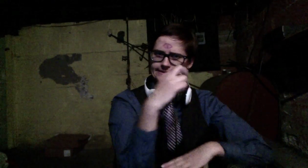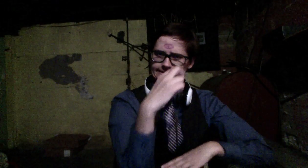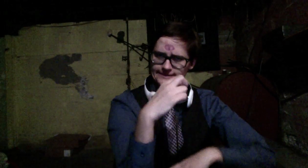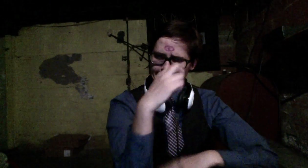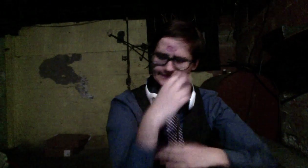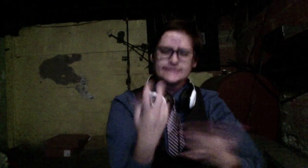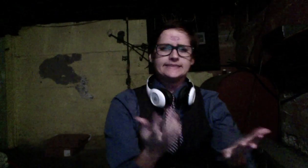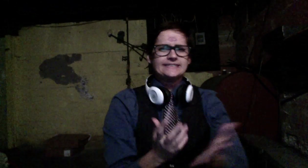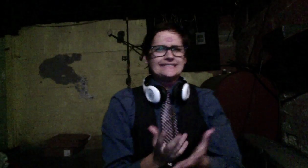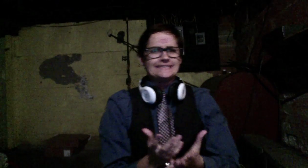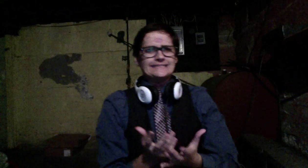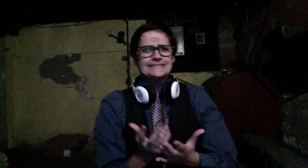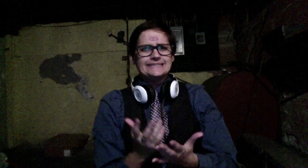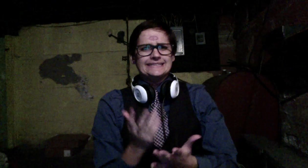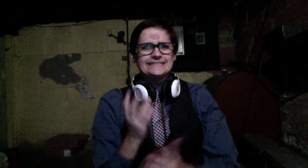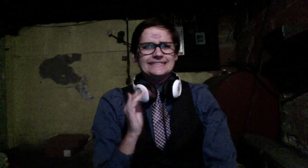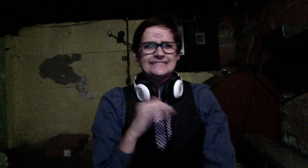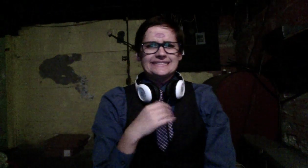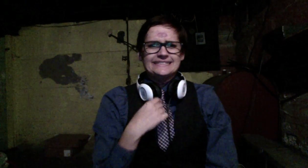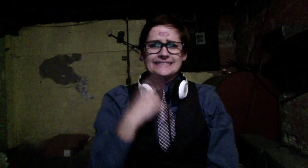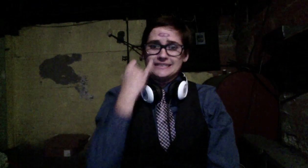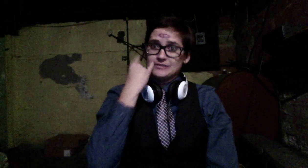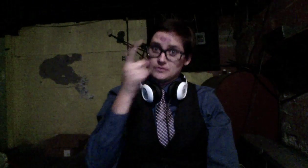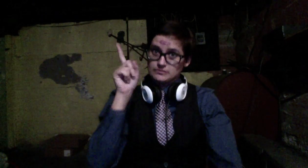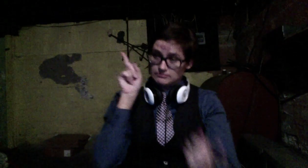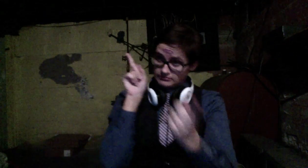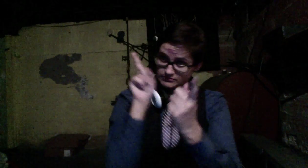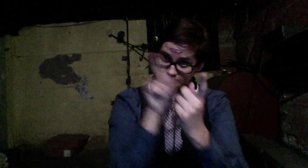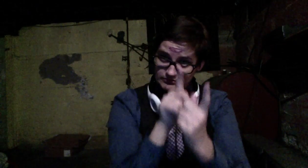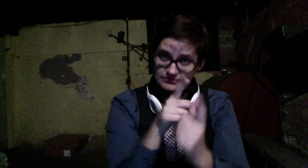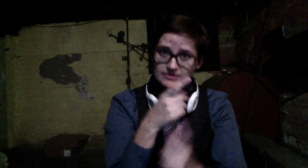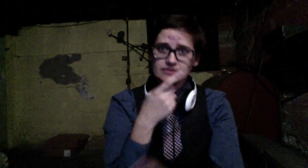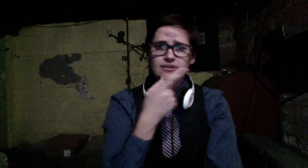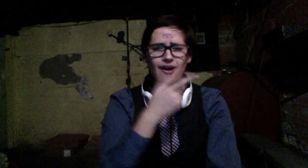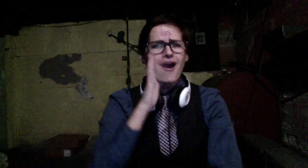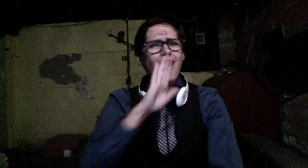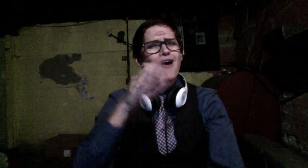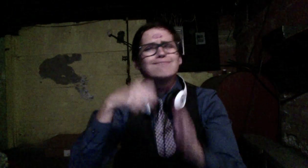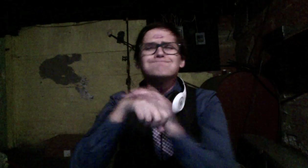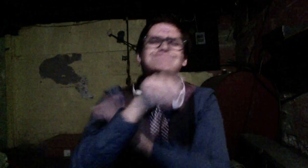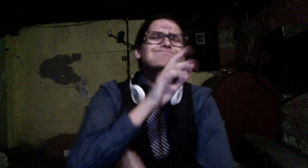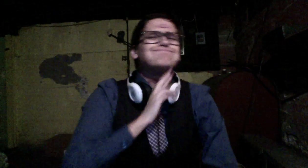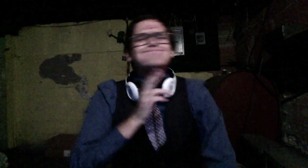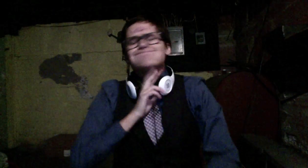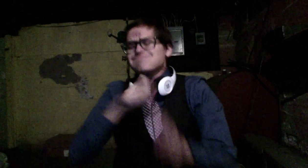STUCK *CAT-HOVERING* WELL THAT IF YOU APPROACH-HIM HE WILL RUB-YOU PURR